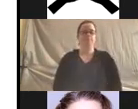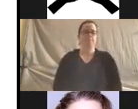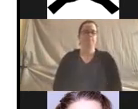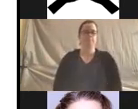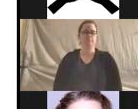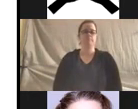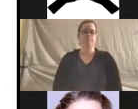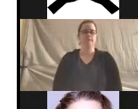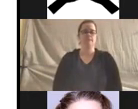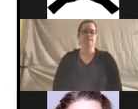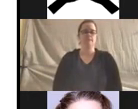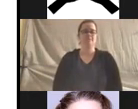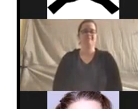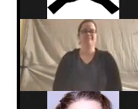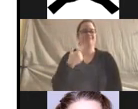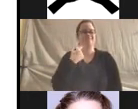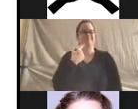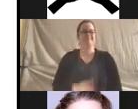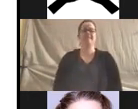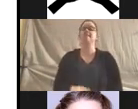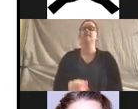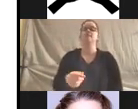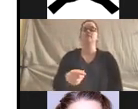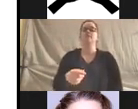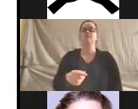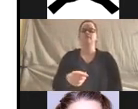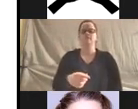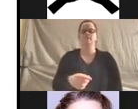So, what happens if your bill didn't pass?